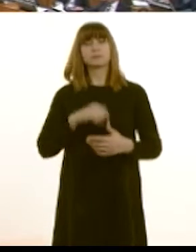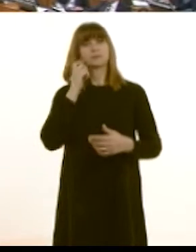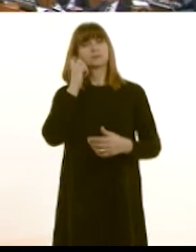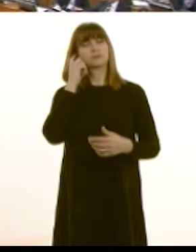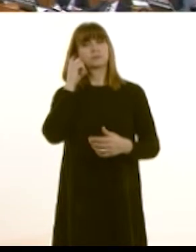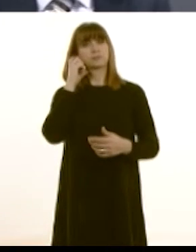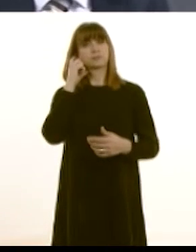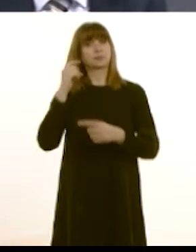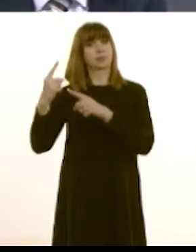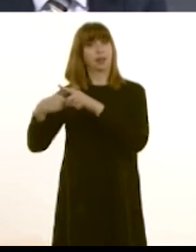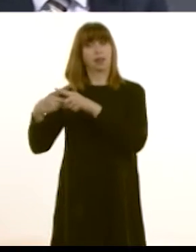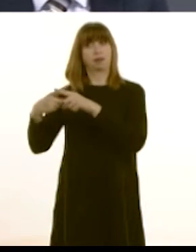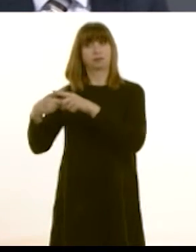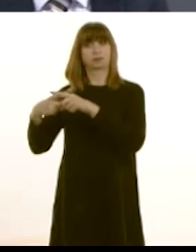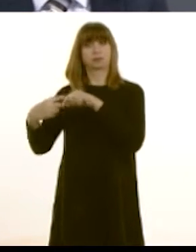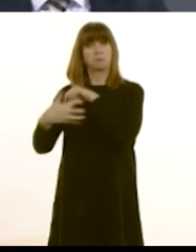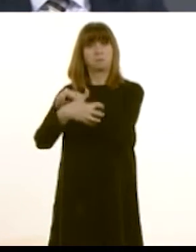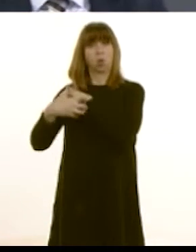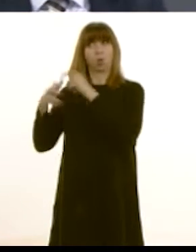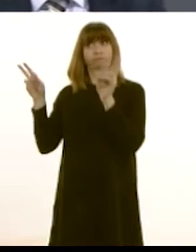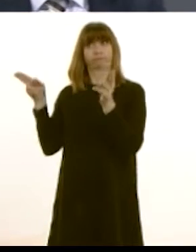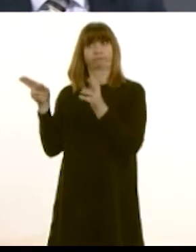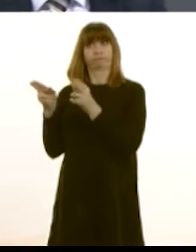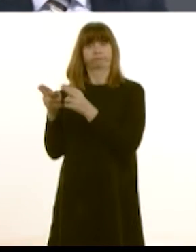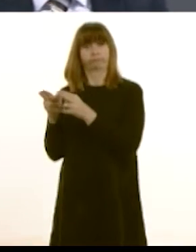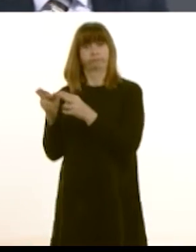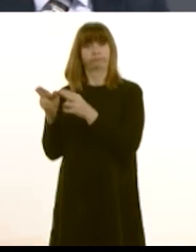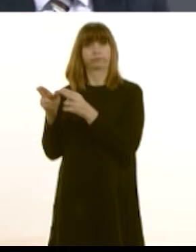in England is at its lowest since the 1980s, as we heard, Wales has the highest child poverty